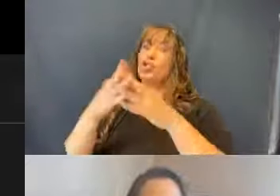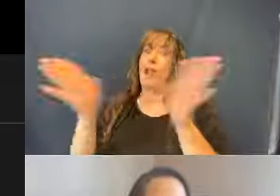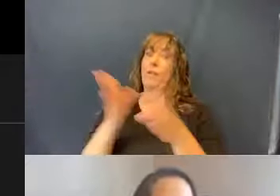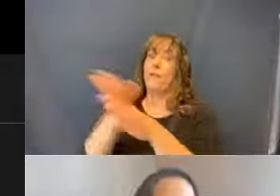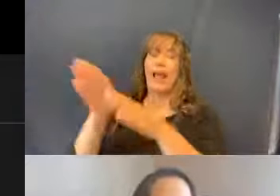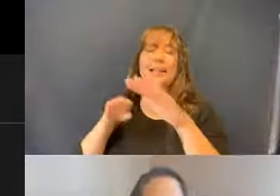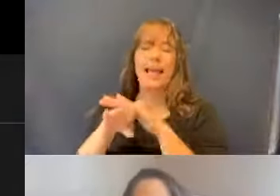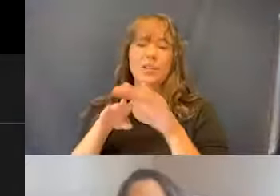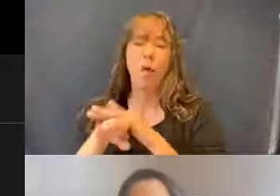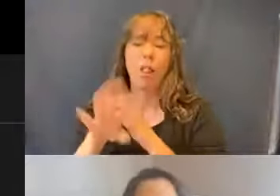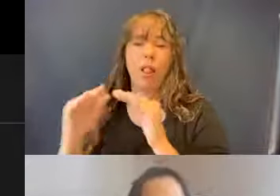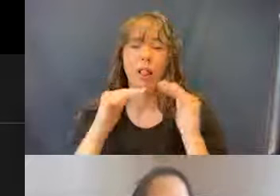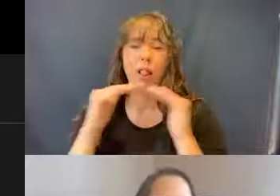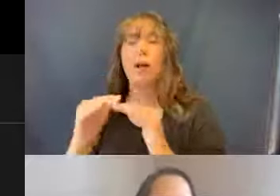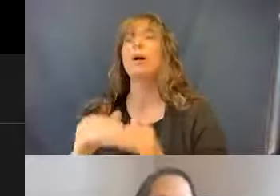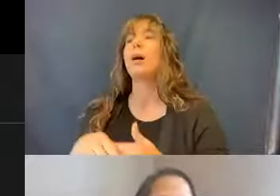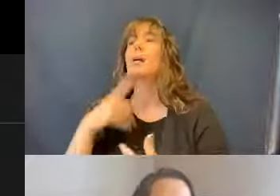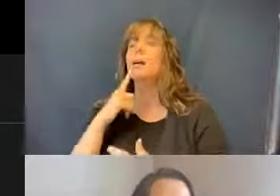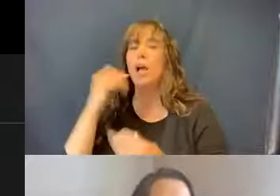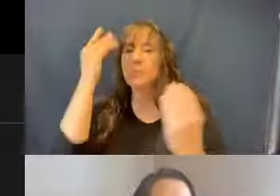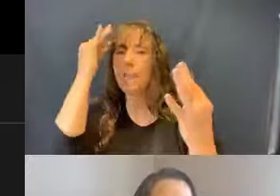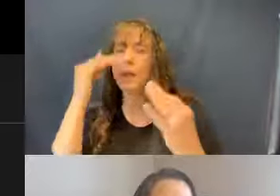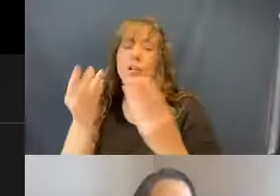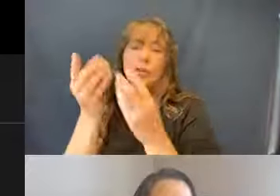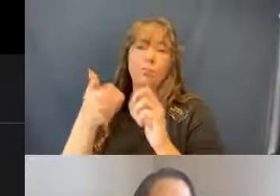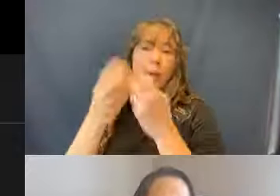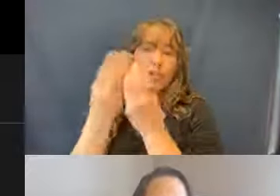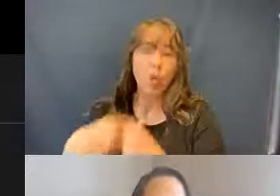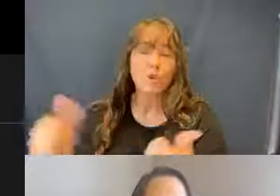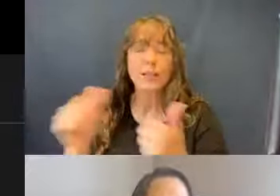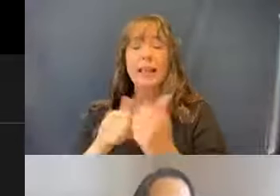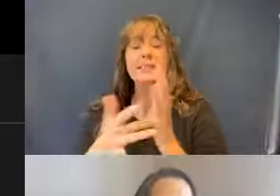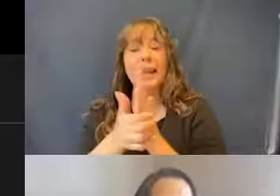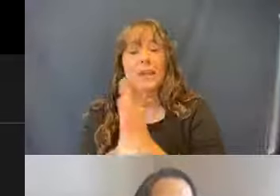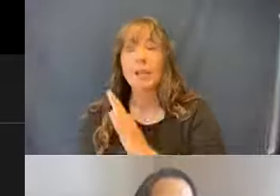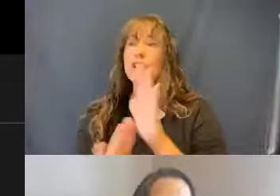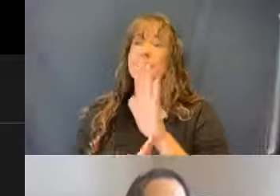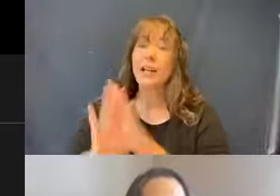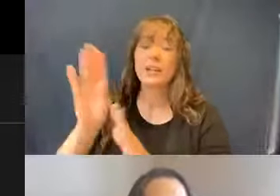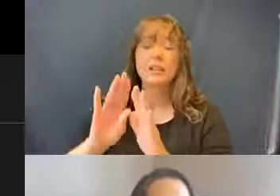up with solutions and techniques through technology development. They played a big role in specialized